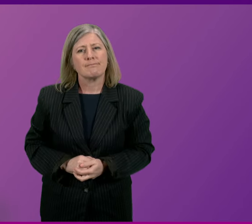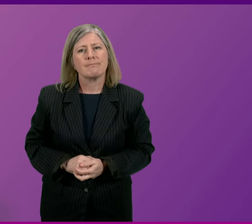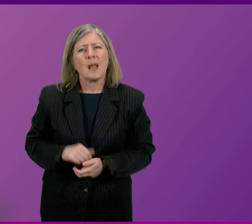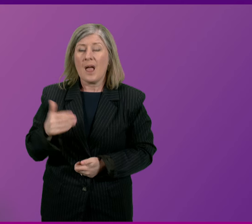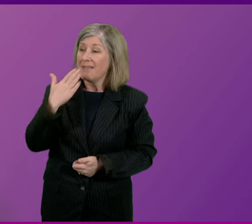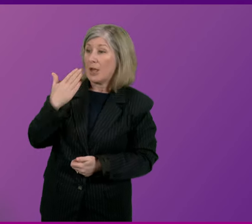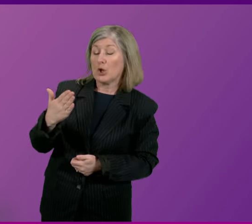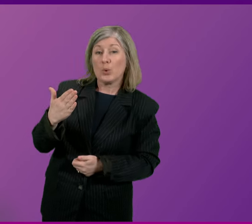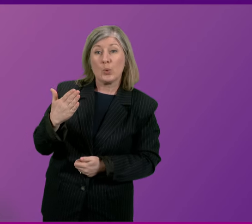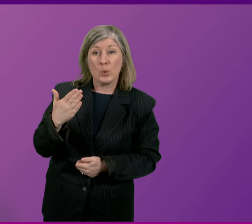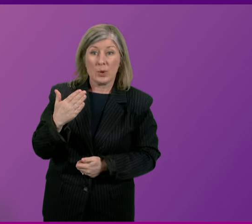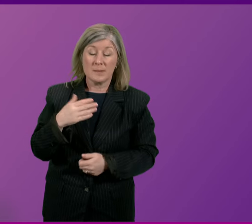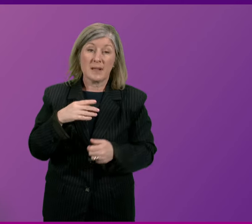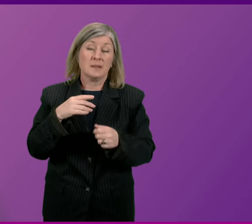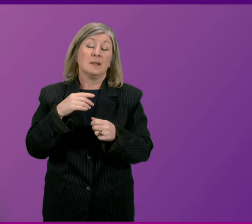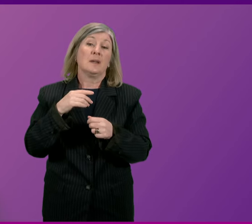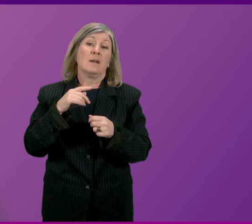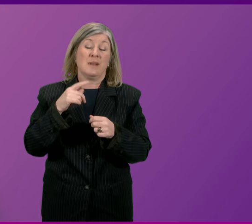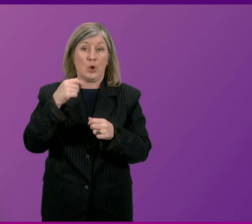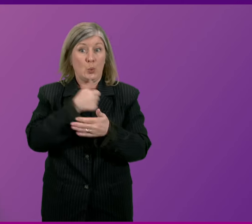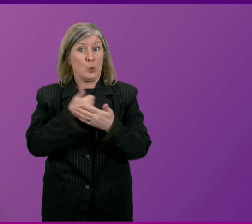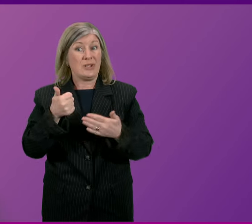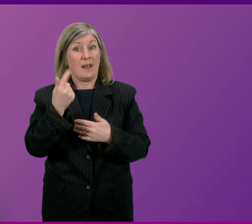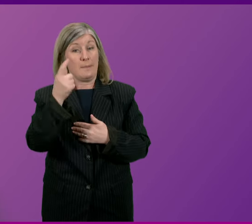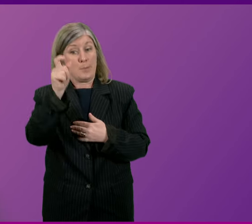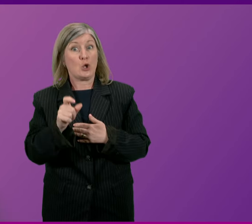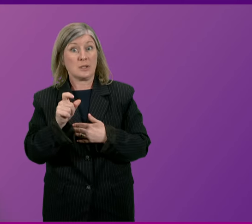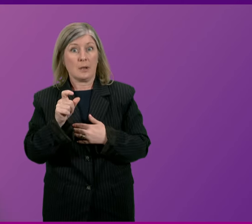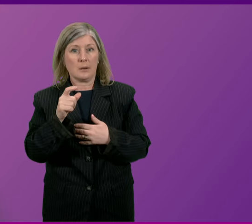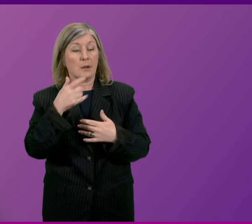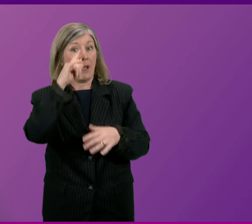In the first few days after a person is discharged from a psychiatric ward,